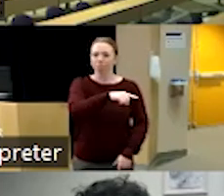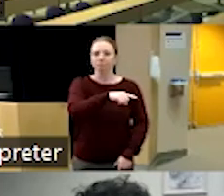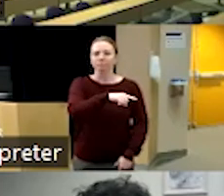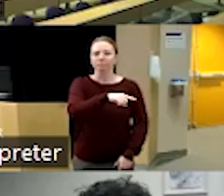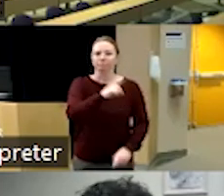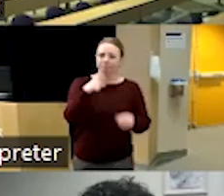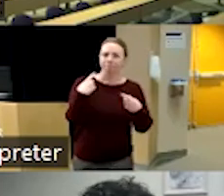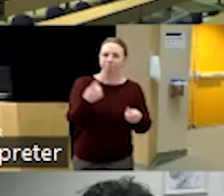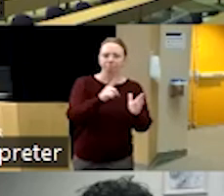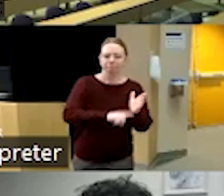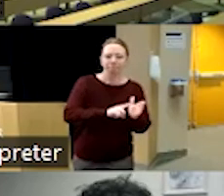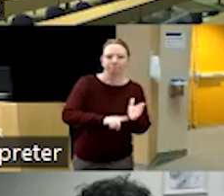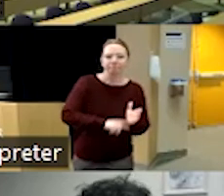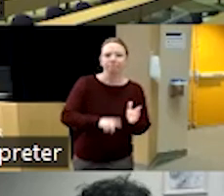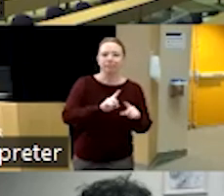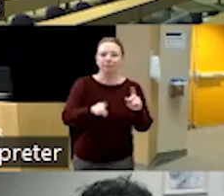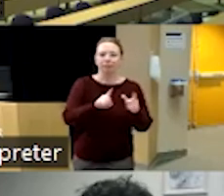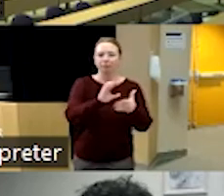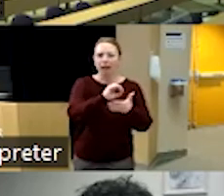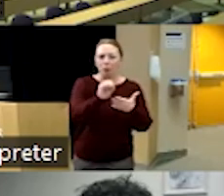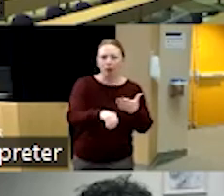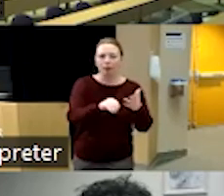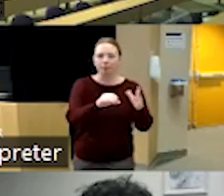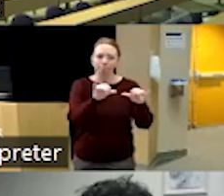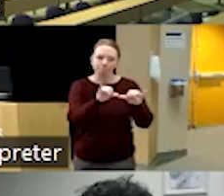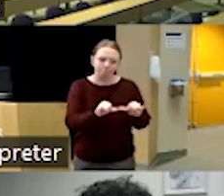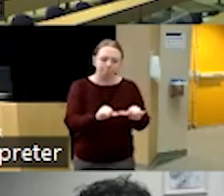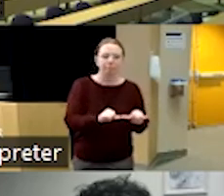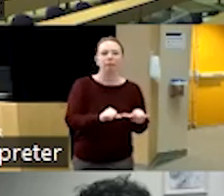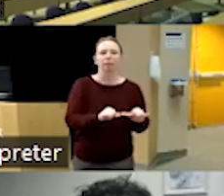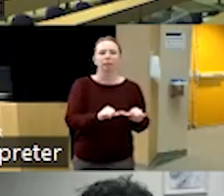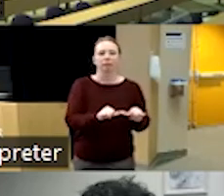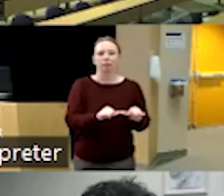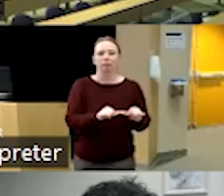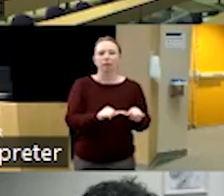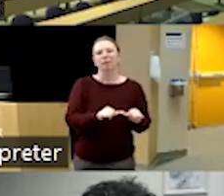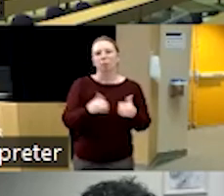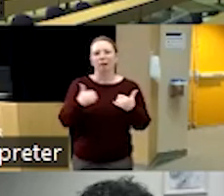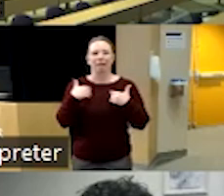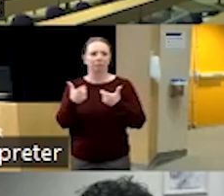into outcome parameters and there was a very pain Consortium and that was a European Network